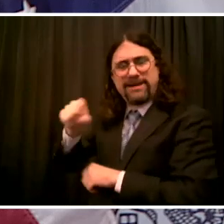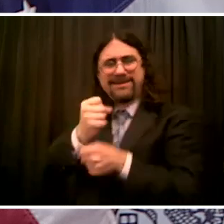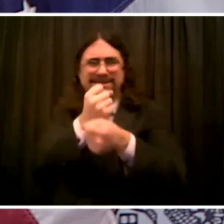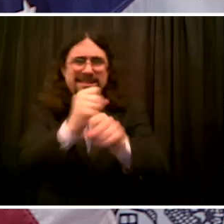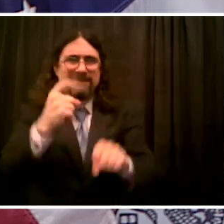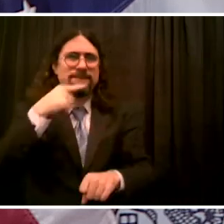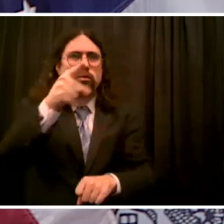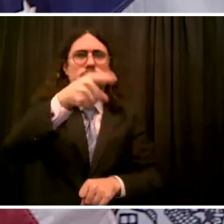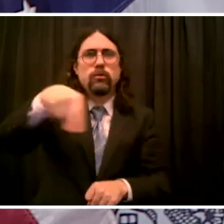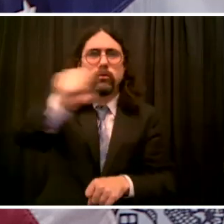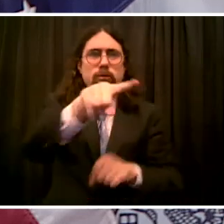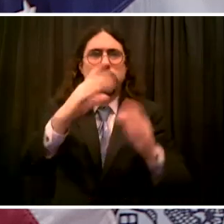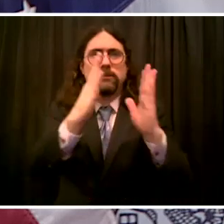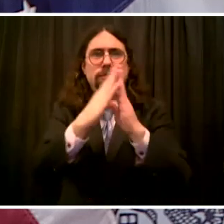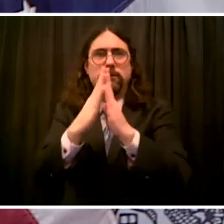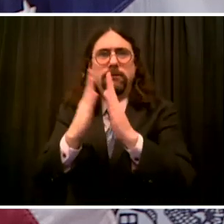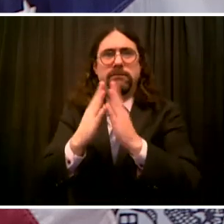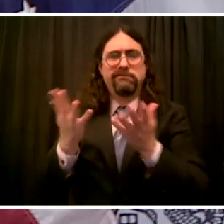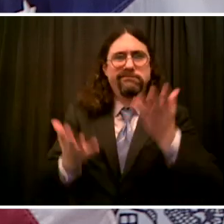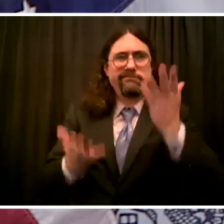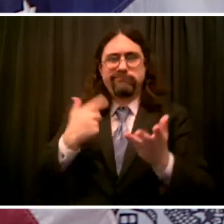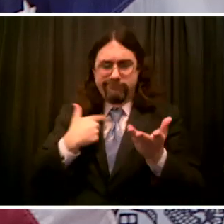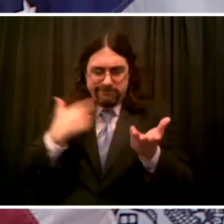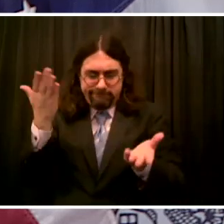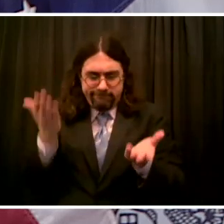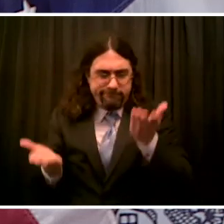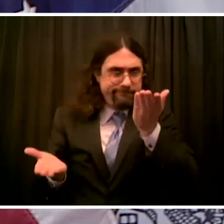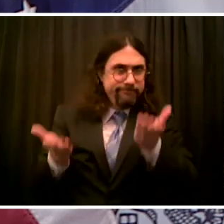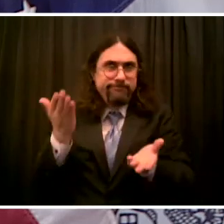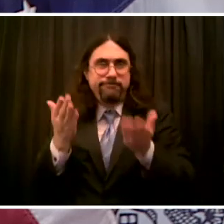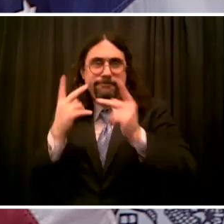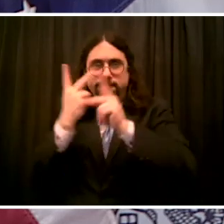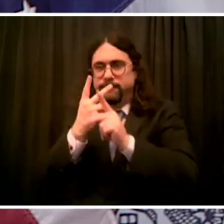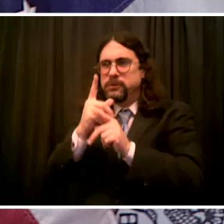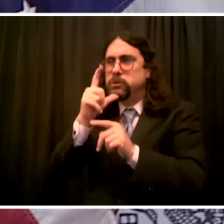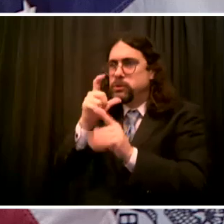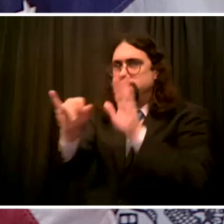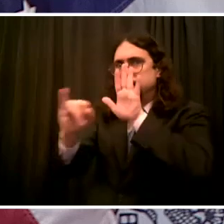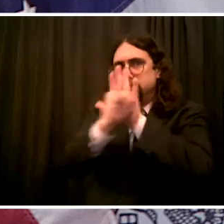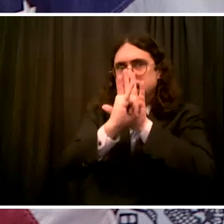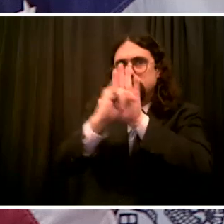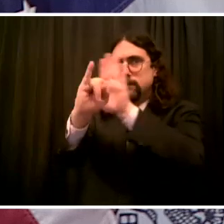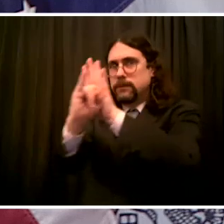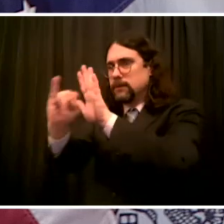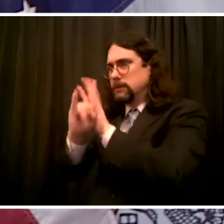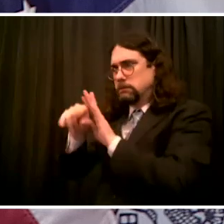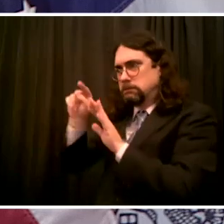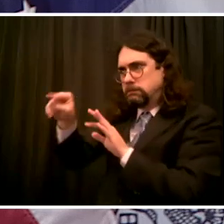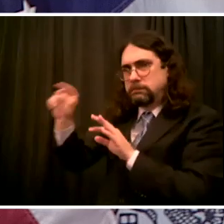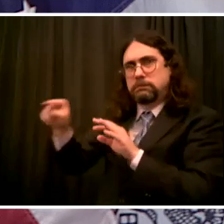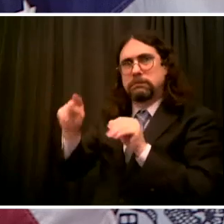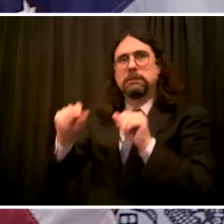THE PEOPLE THAT WORK THERE, THE INMATES THER E. AND THE PLAN WAS PUT TOGETHER ON THE BASIS OF SPECIFIC HEALTH CHALLENGES AND